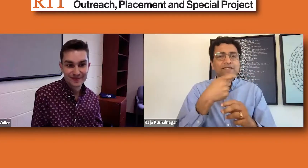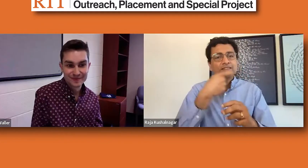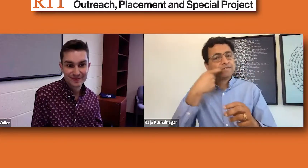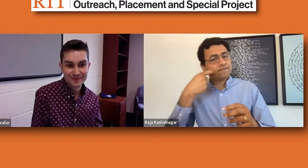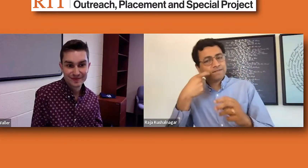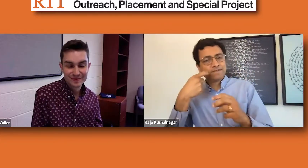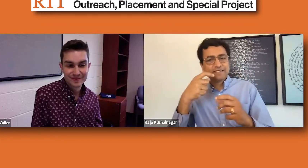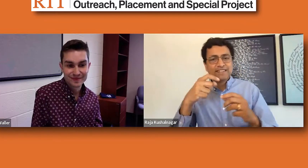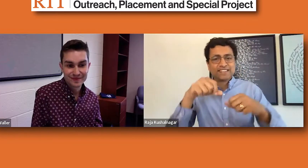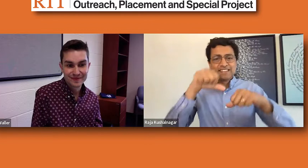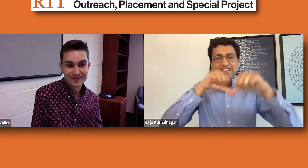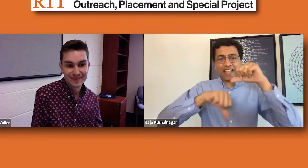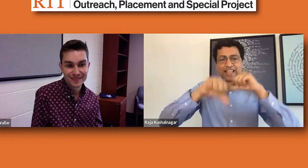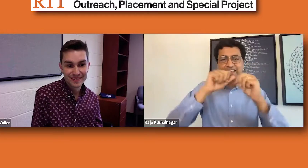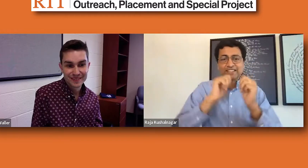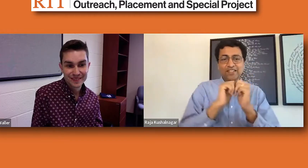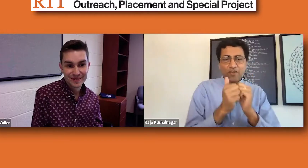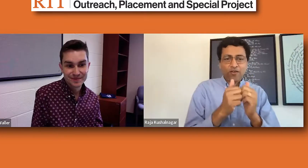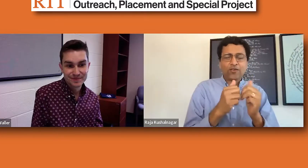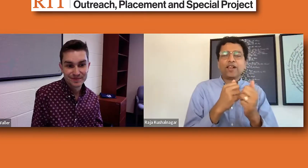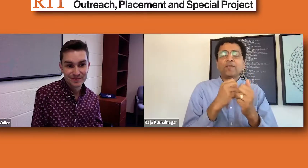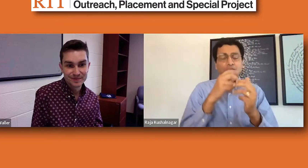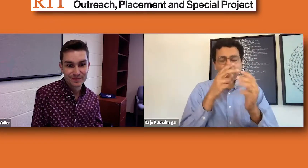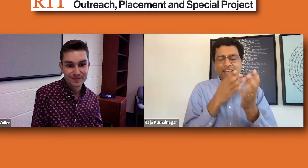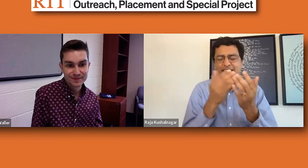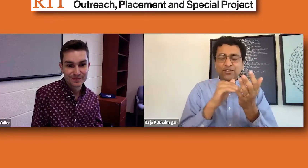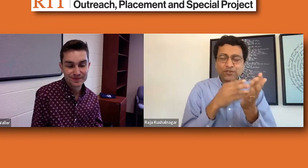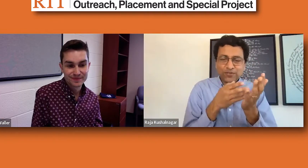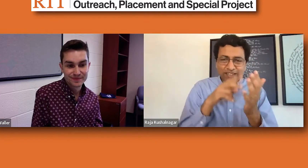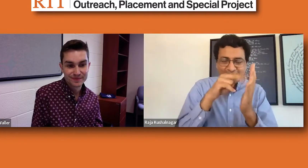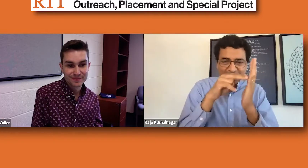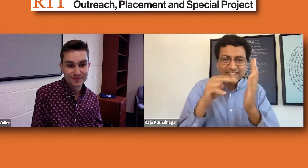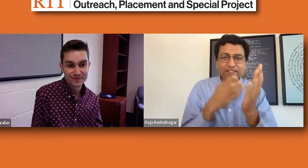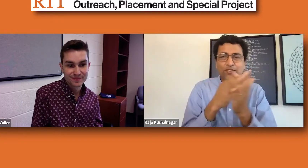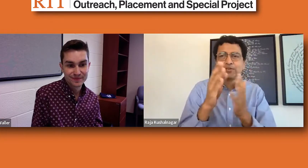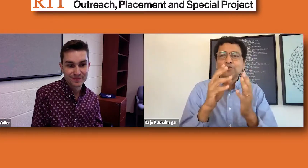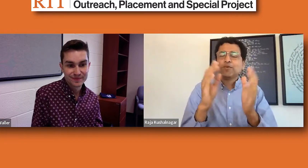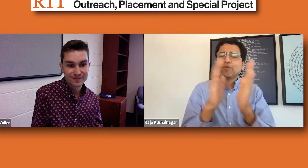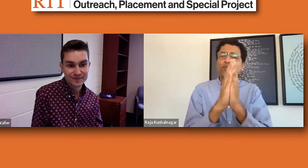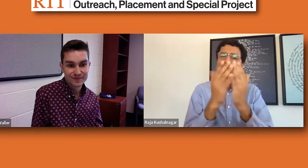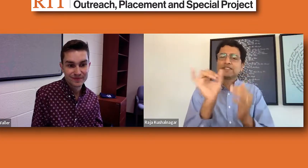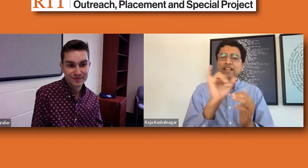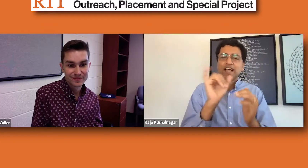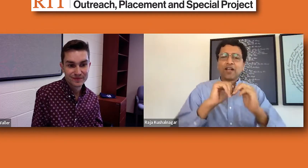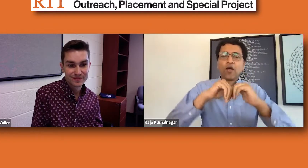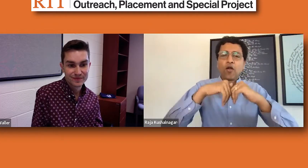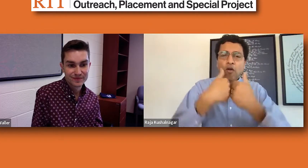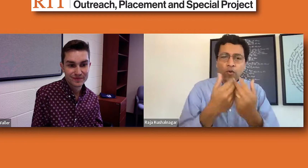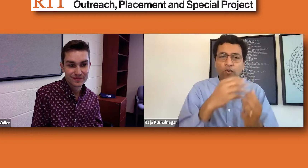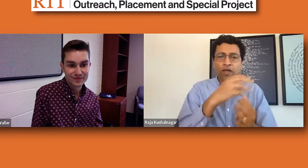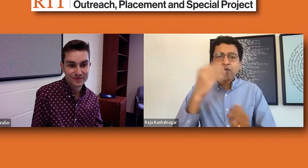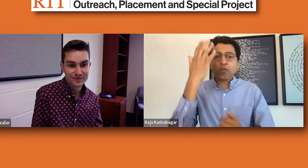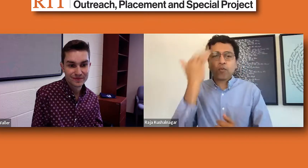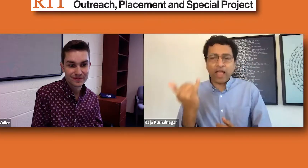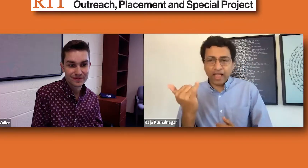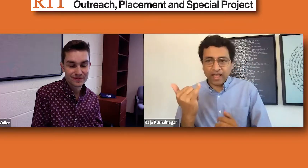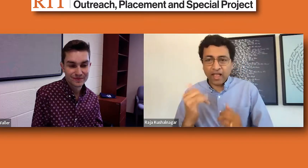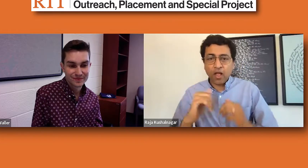I got used to, or I should say addicted to science through reading.